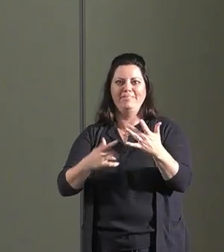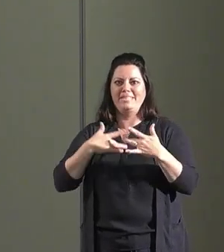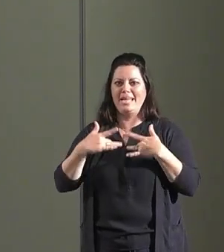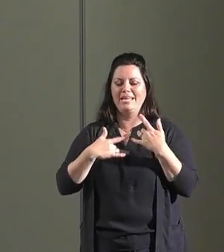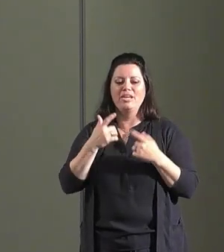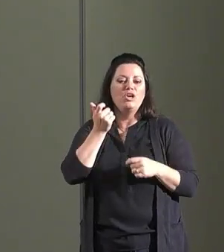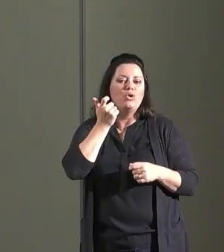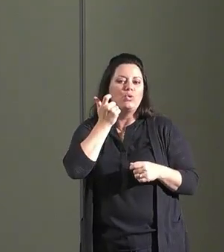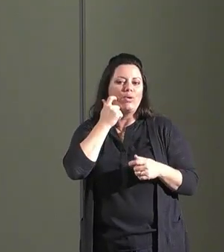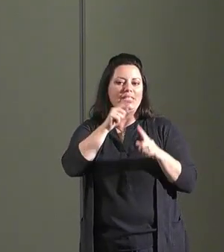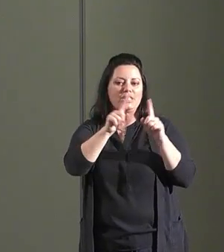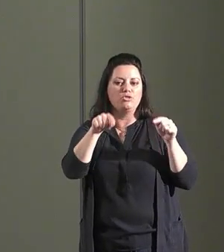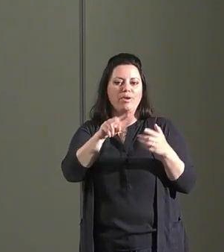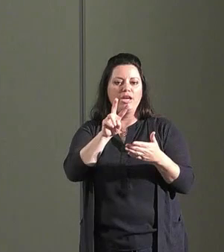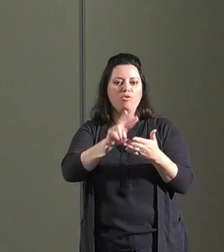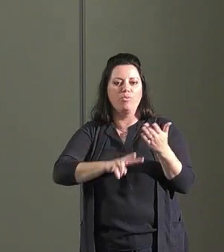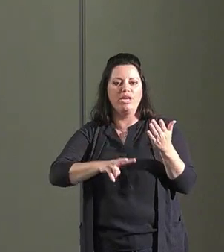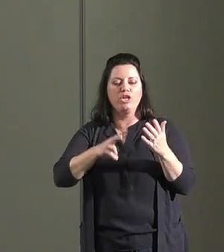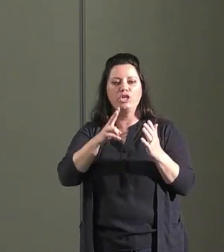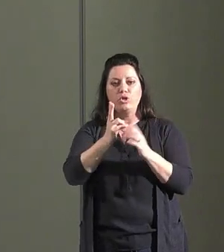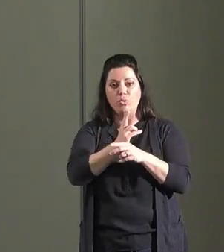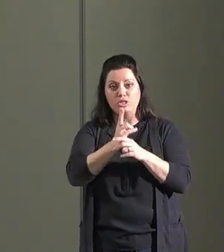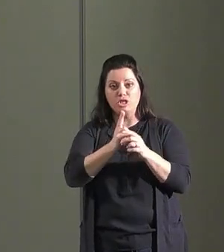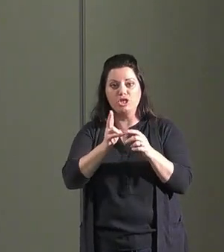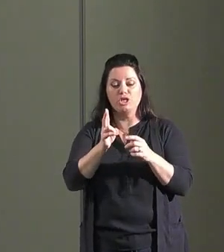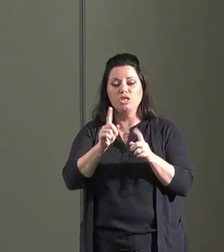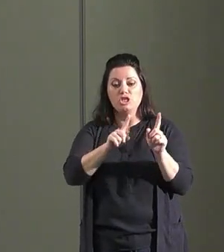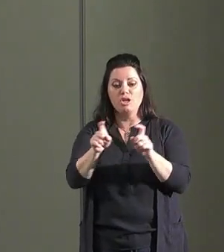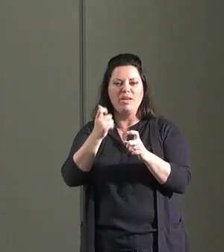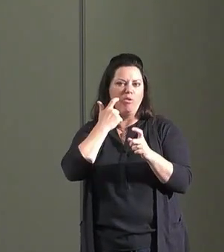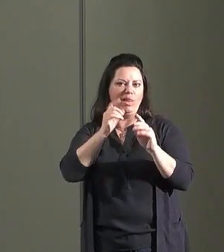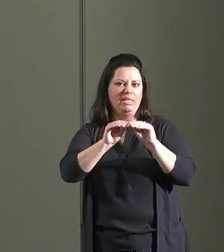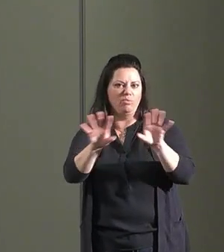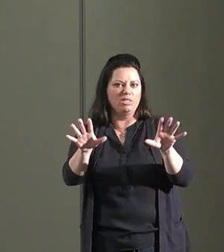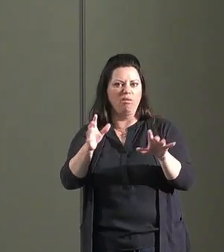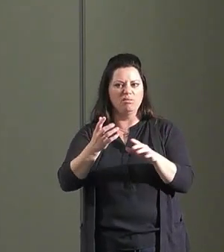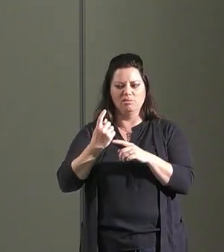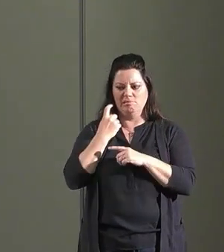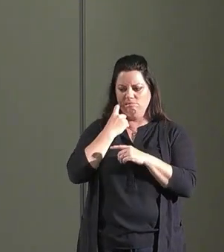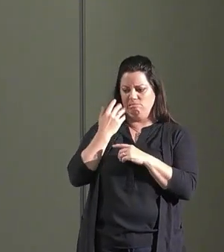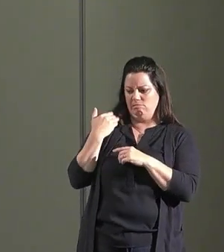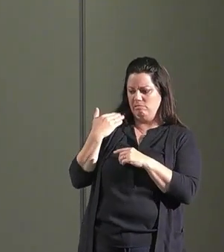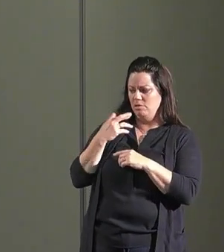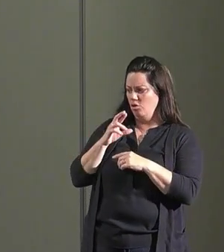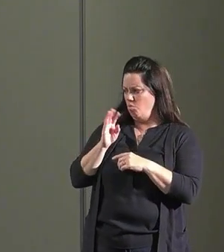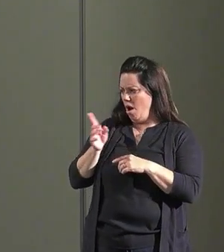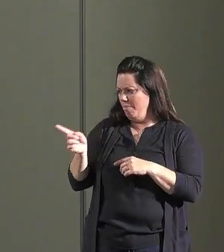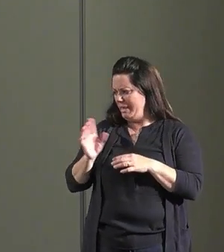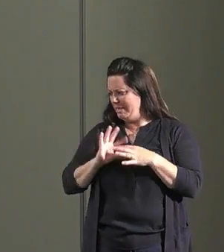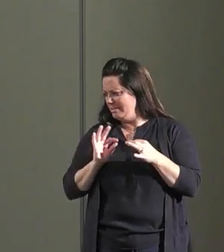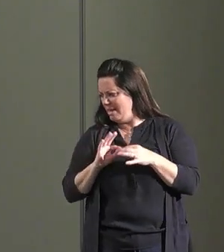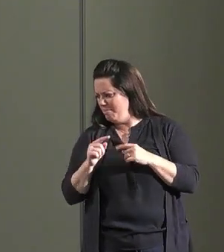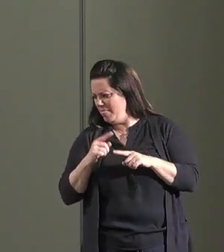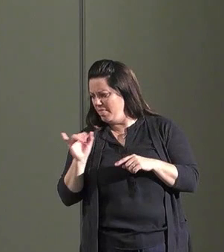recent screen reader survey. Rob you could speak to that. I want to look in the future